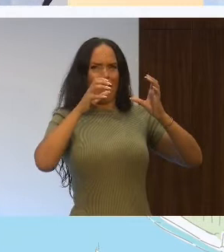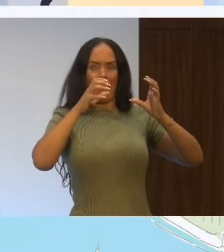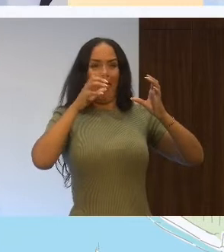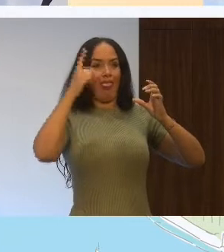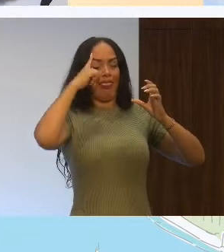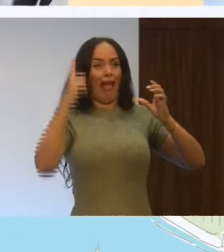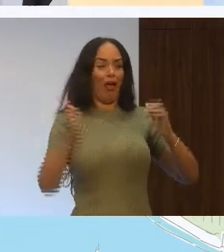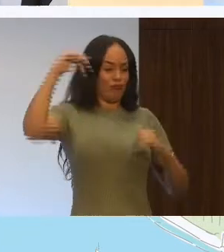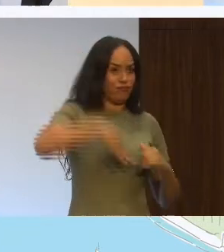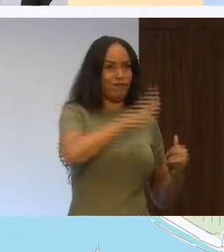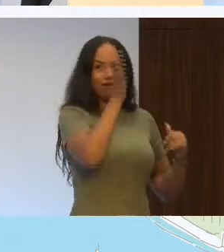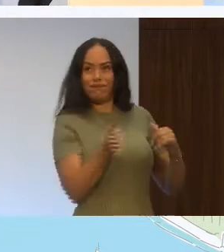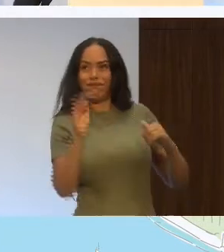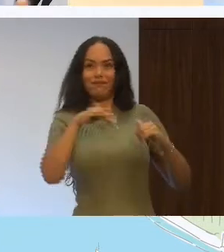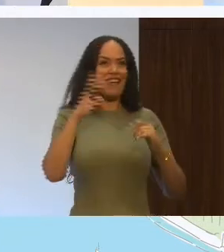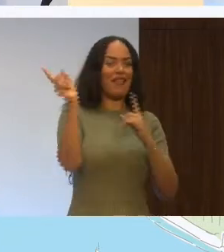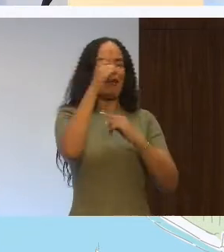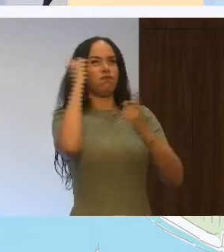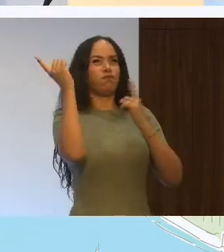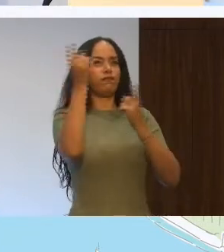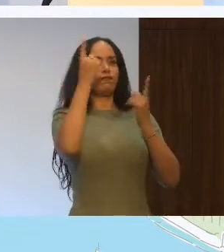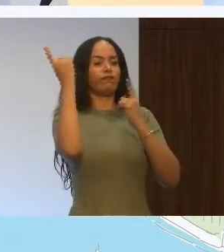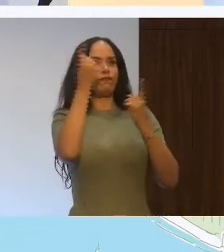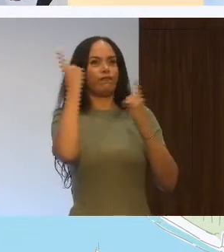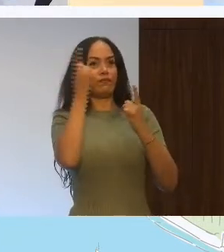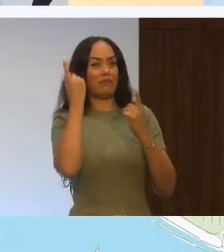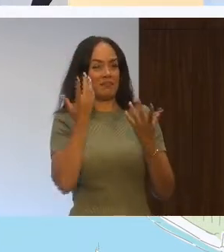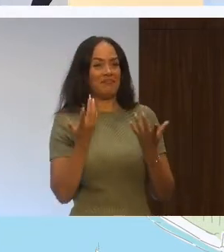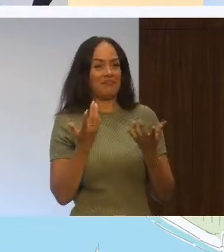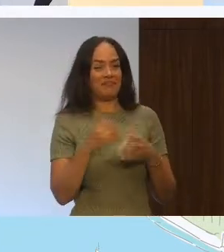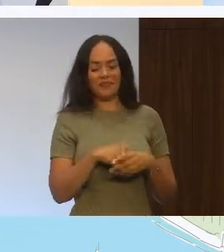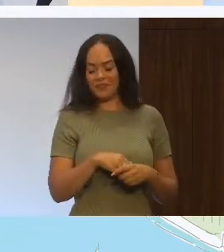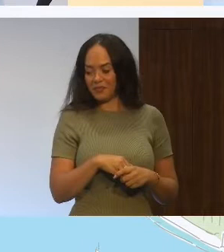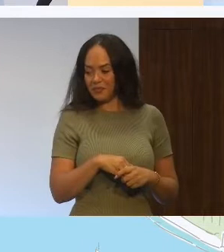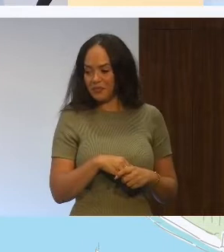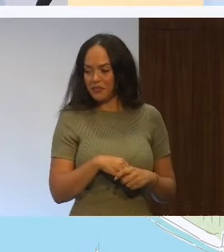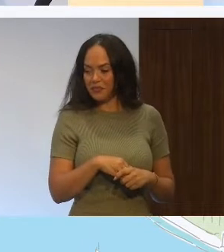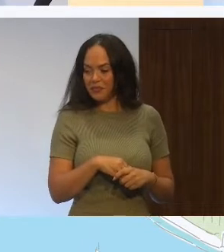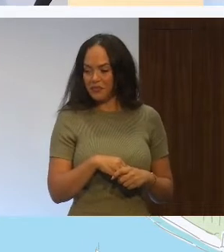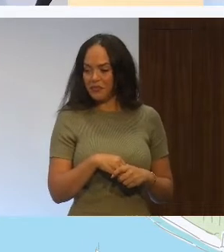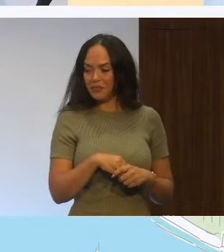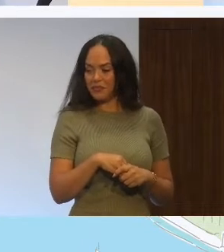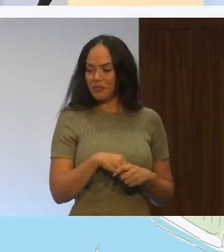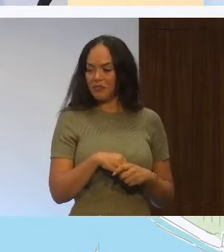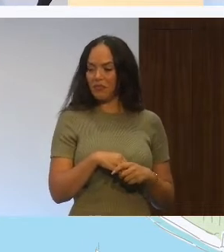so everything spins around. There is an actual maneuver to trigger that. So to put that crystal in the wrong position,